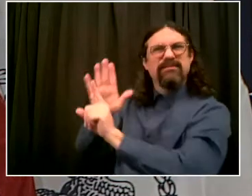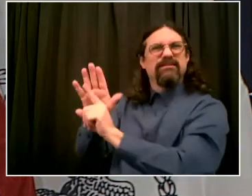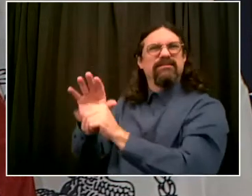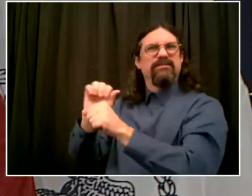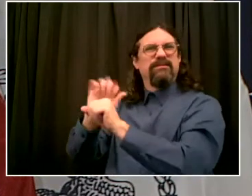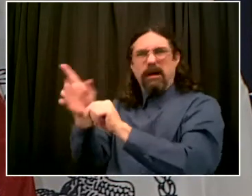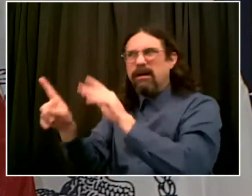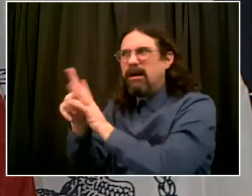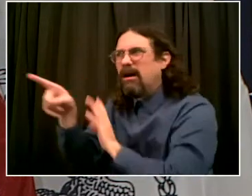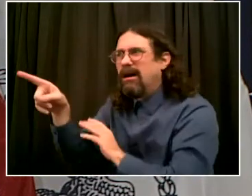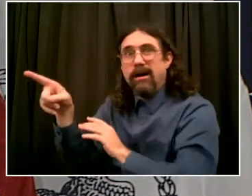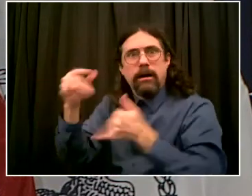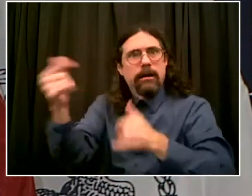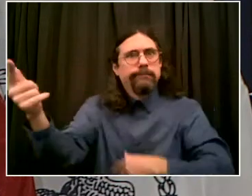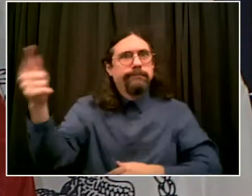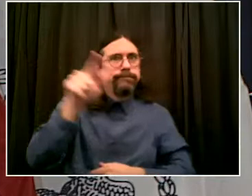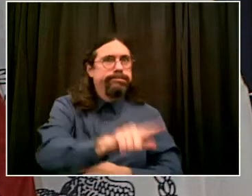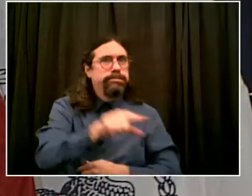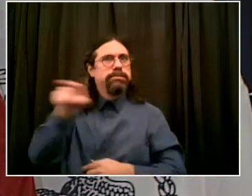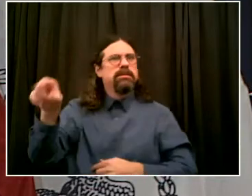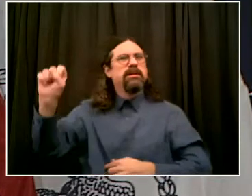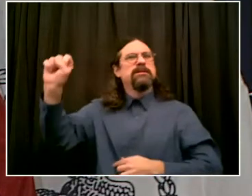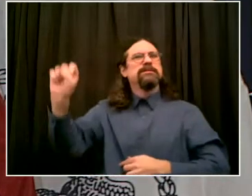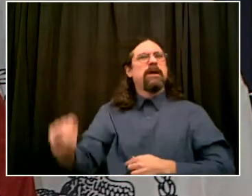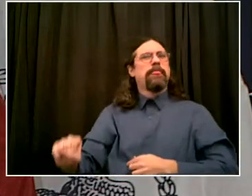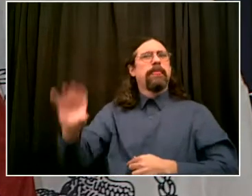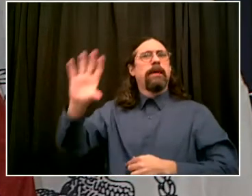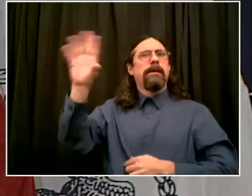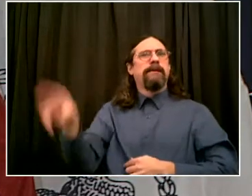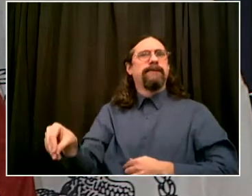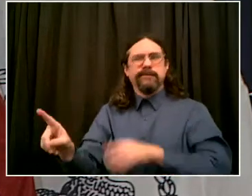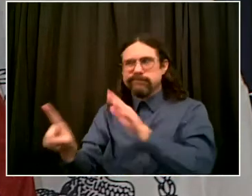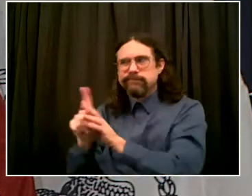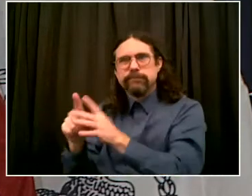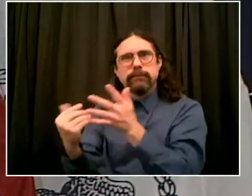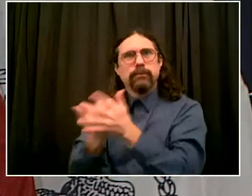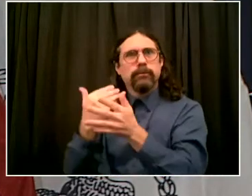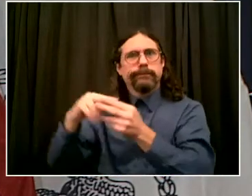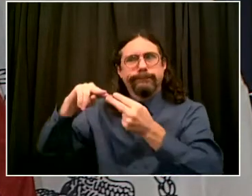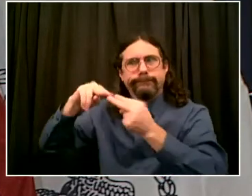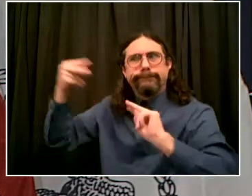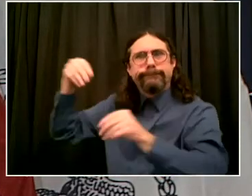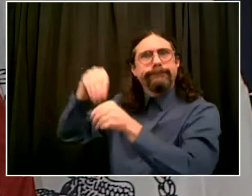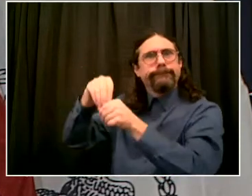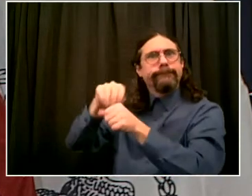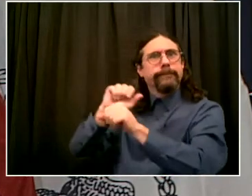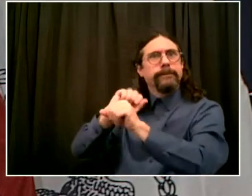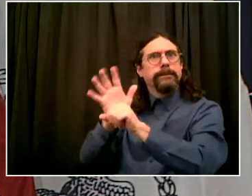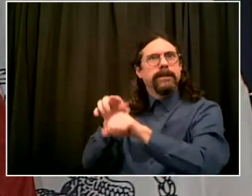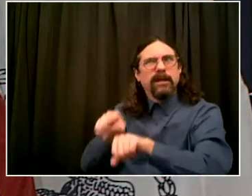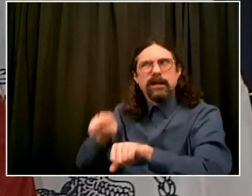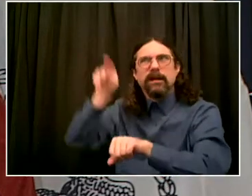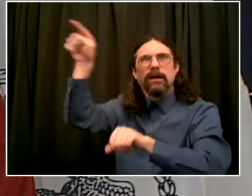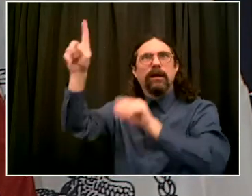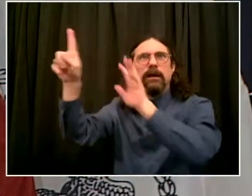CAN WE DO TO UNDERSTAND IT A BIT BETTER? VERY IMPORTANT QUESTION I'M